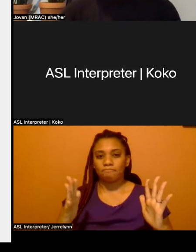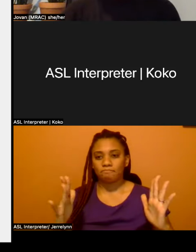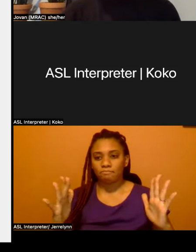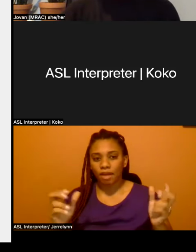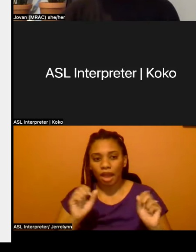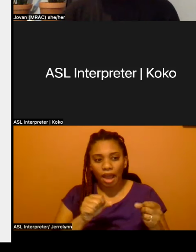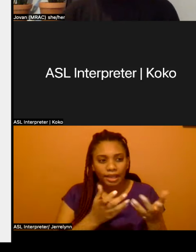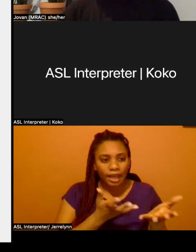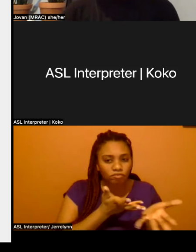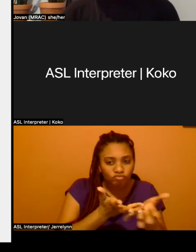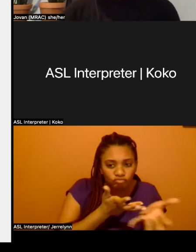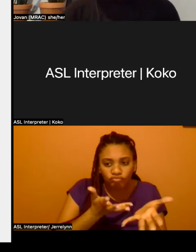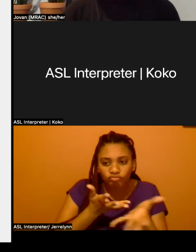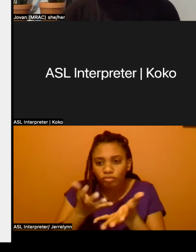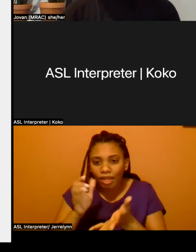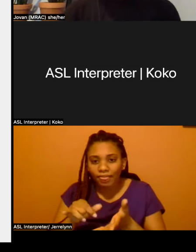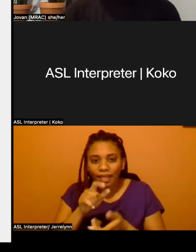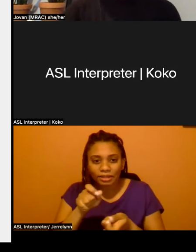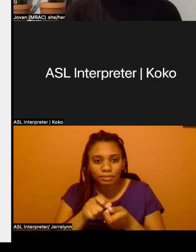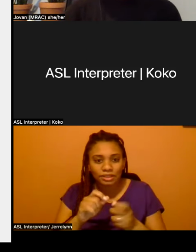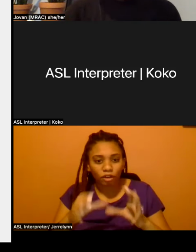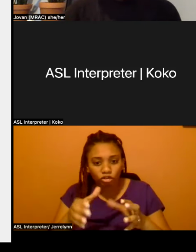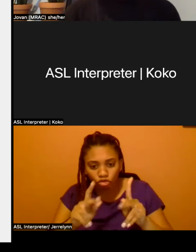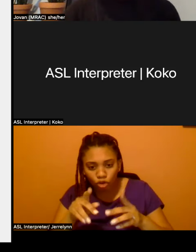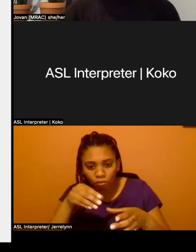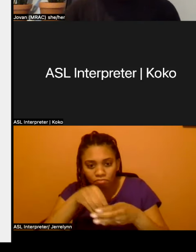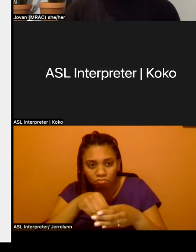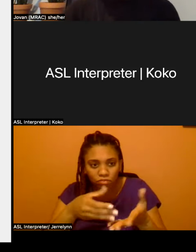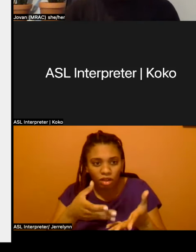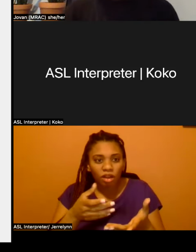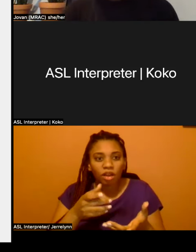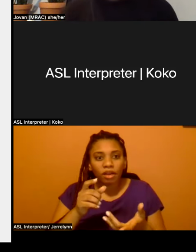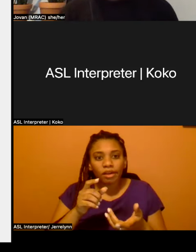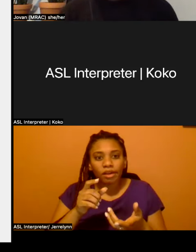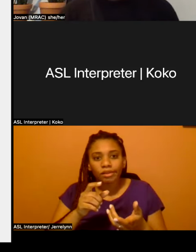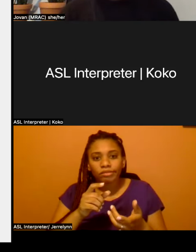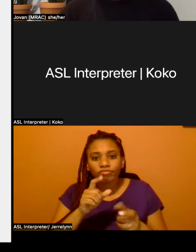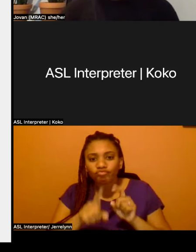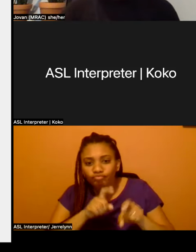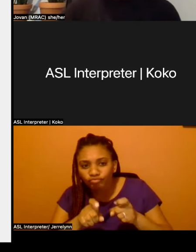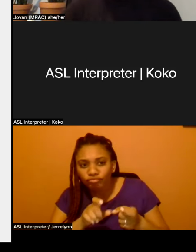find out what it is that folks want to learn, and begin to connect you with those resources.